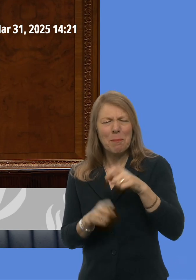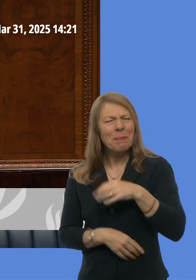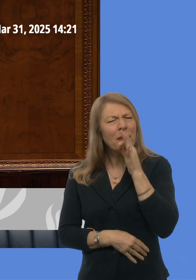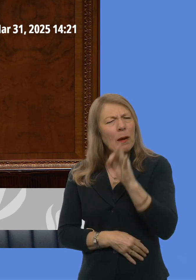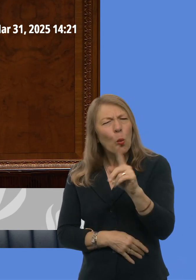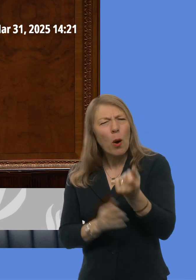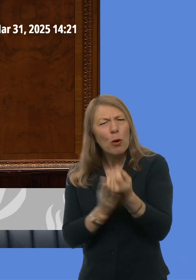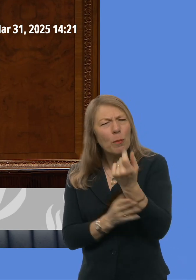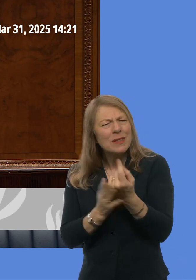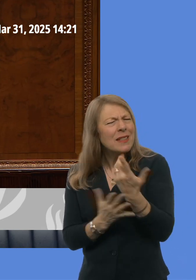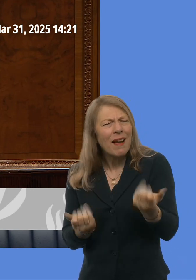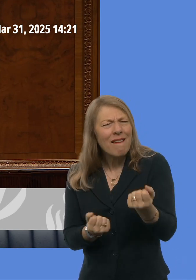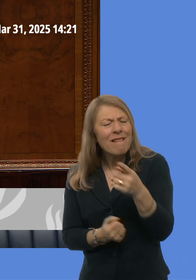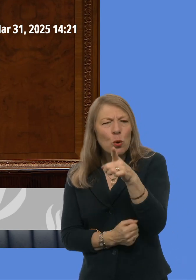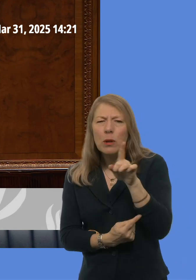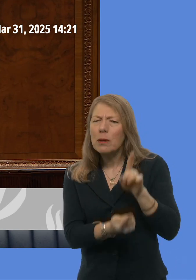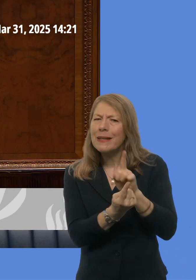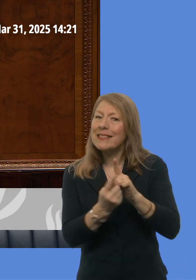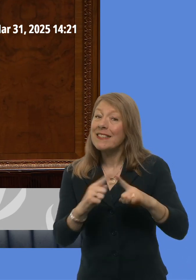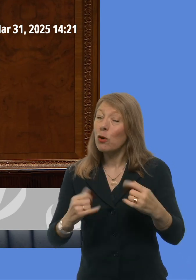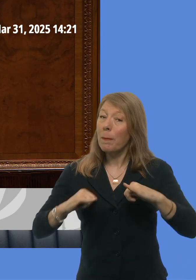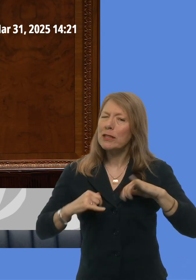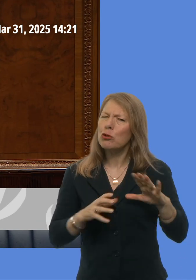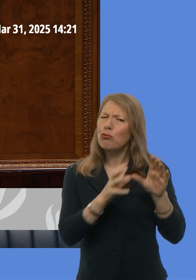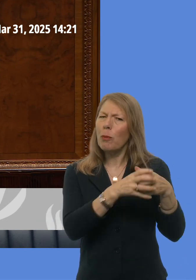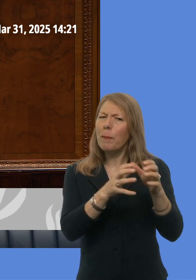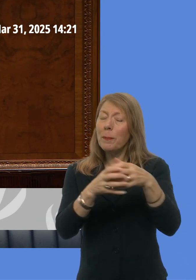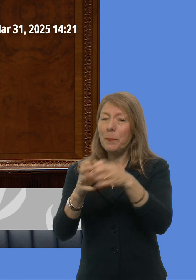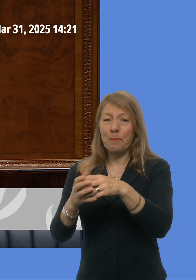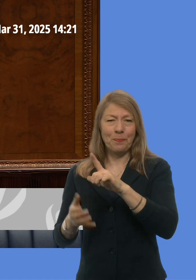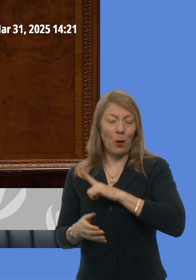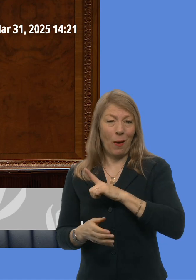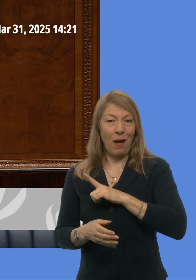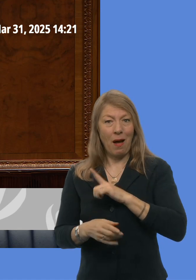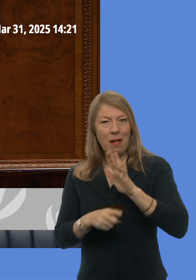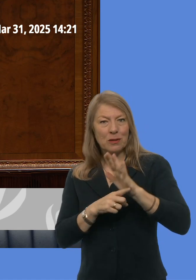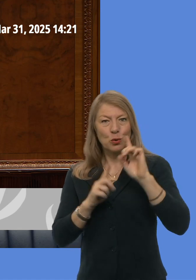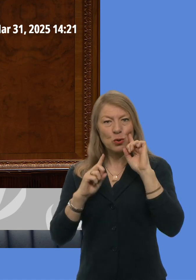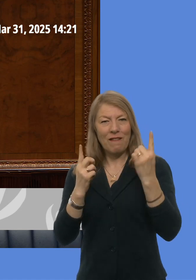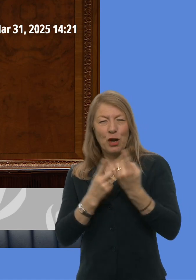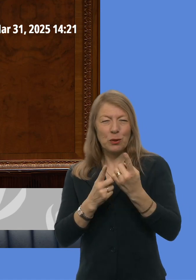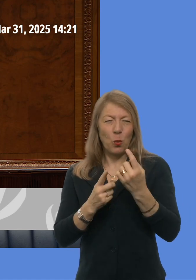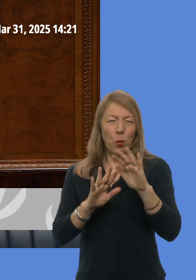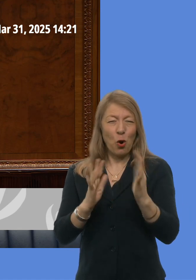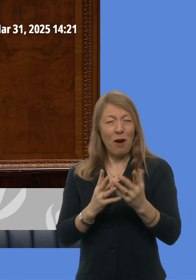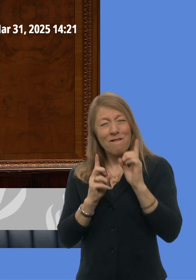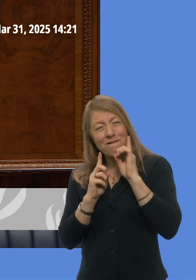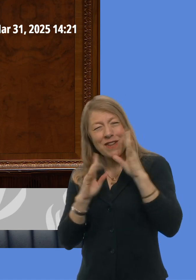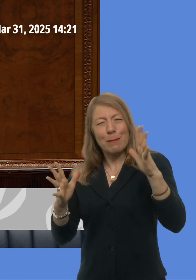between Northern Ireland and the US, given that the University of Ulster's world-renowned research centre is based in my constituency, as is the